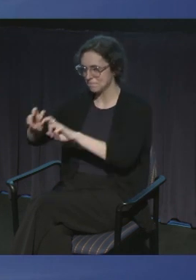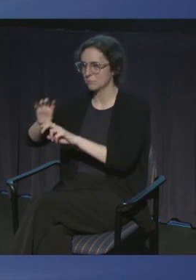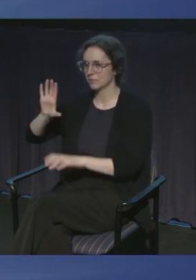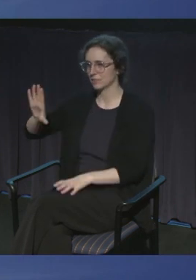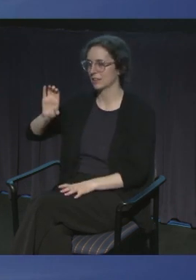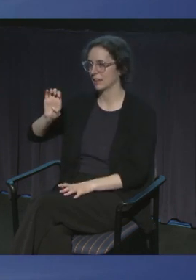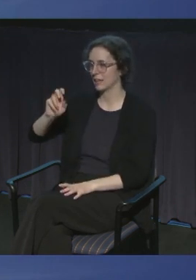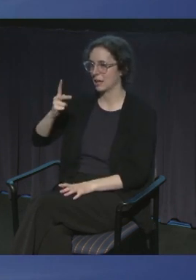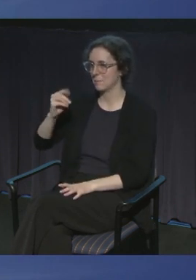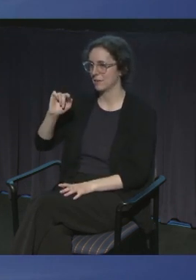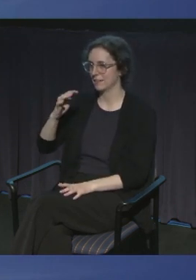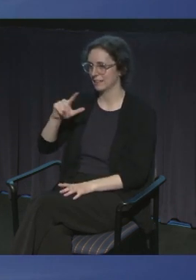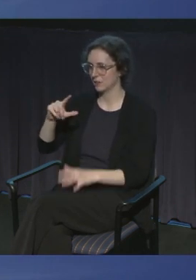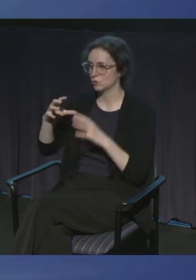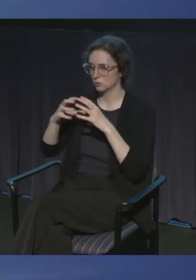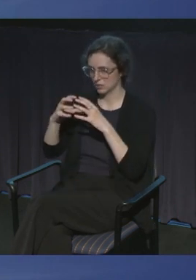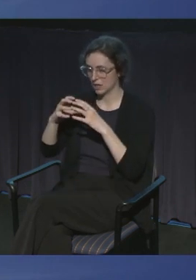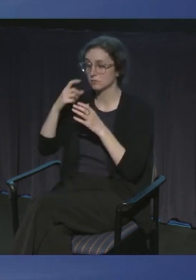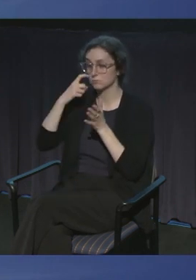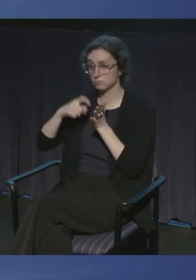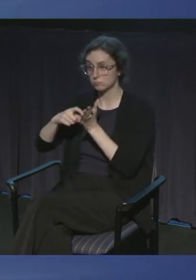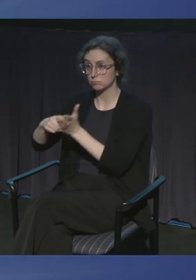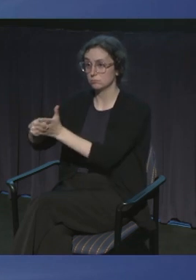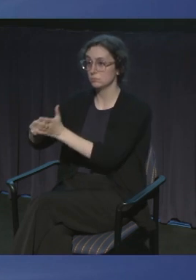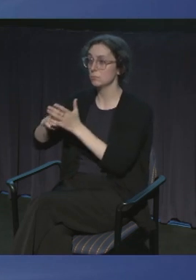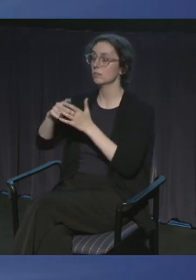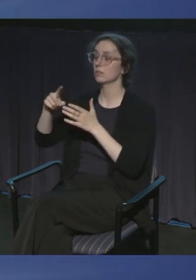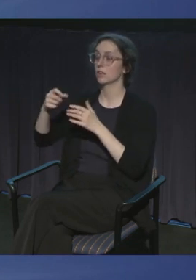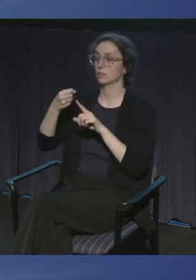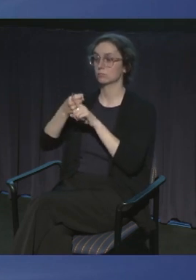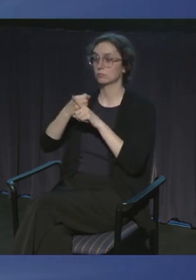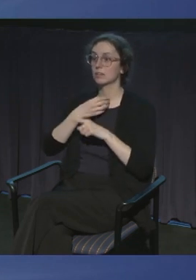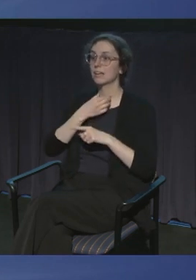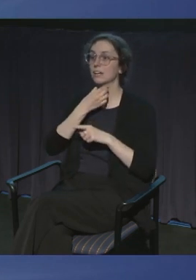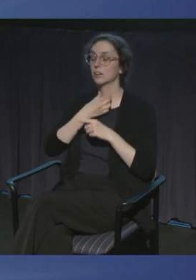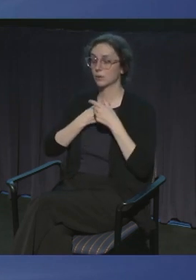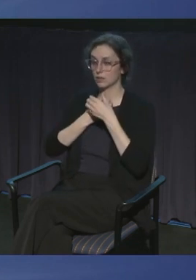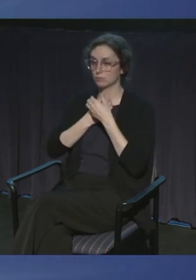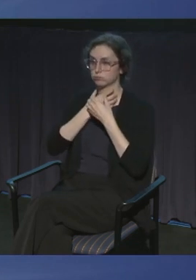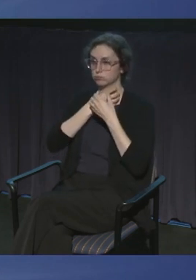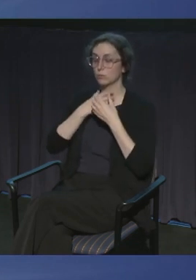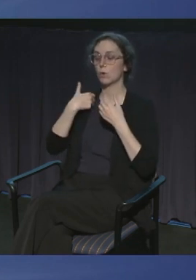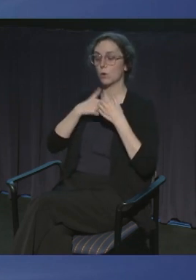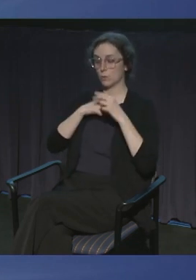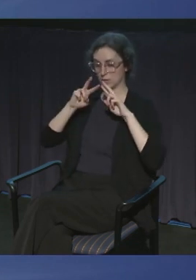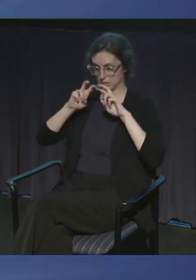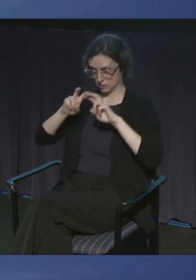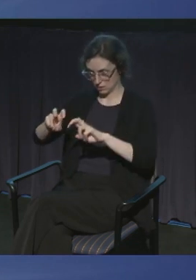SAW THAT SARS-COVID-2